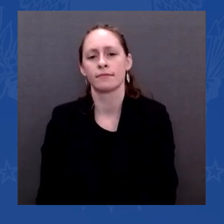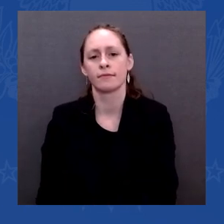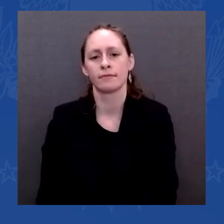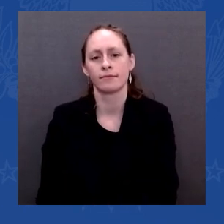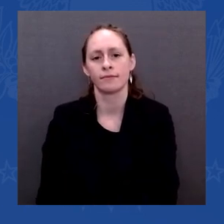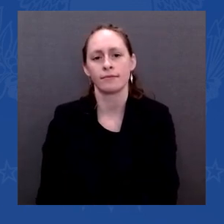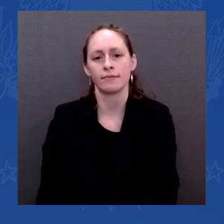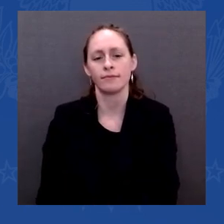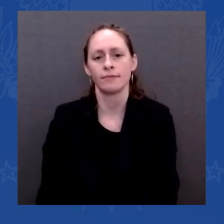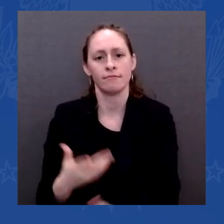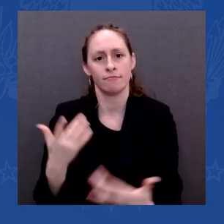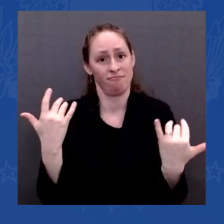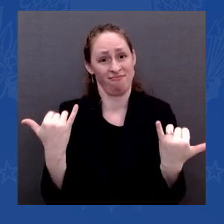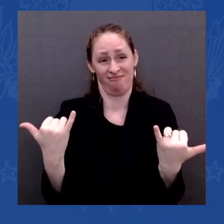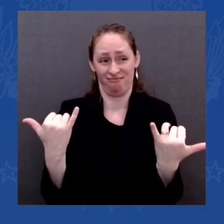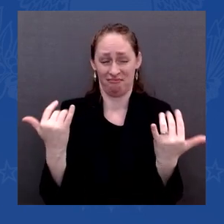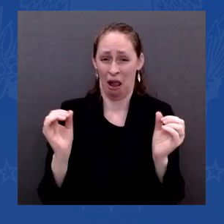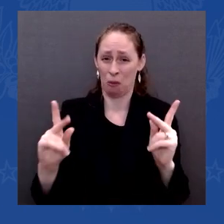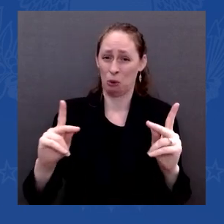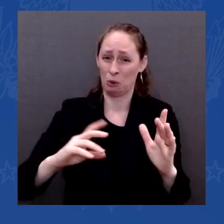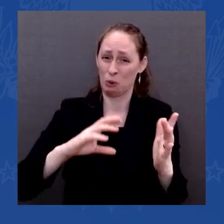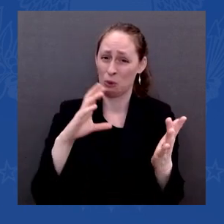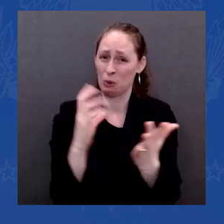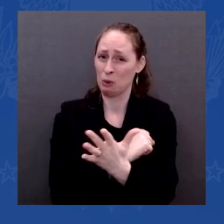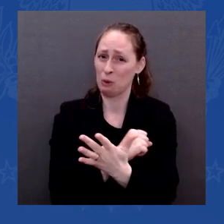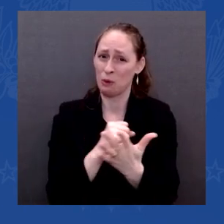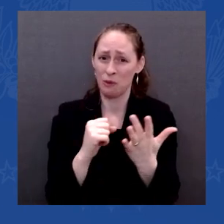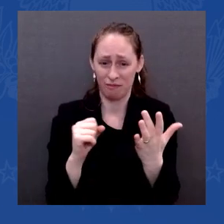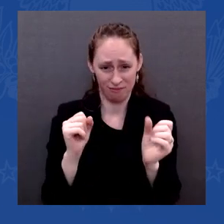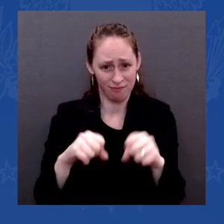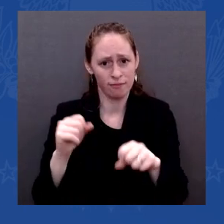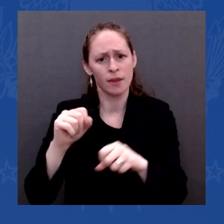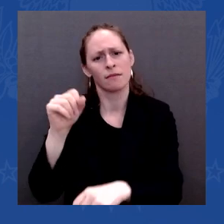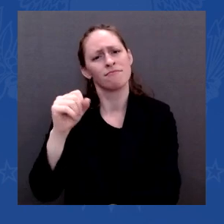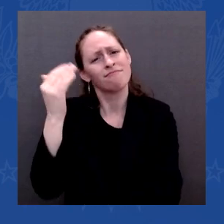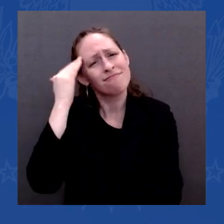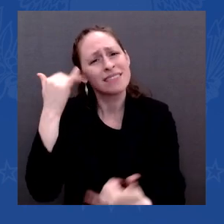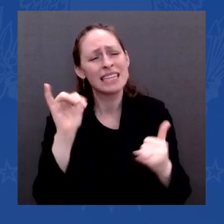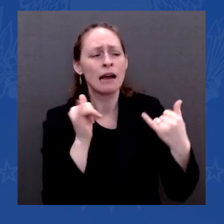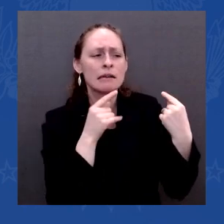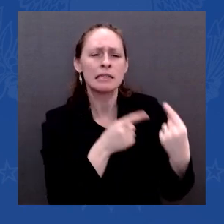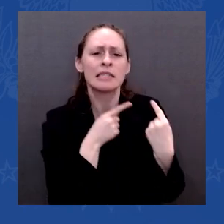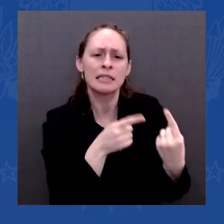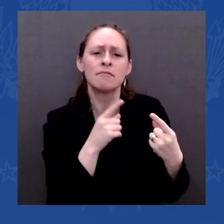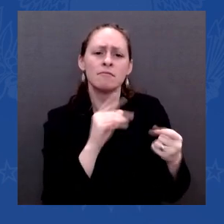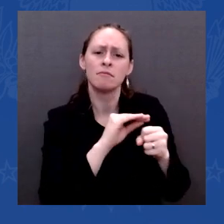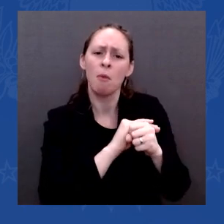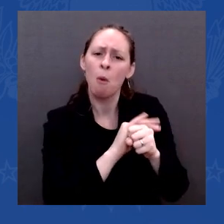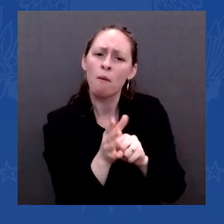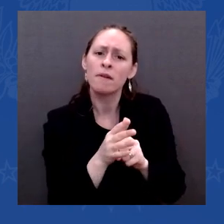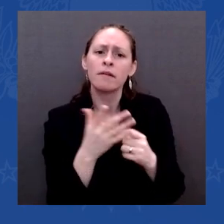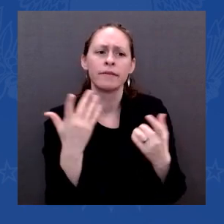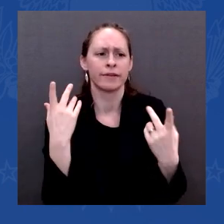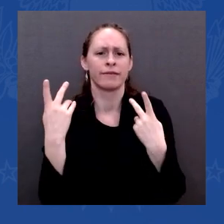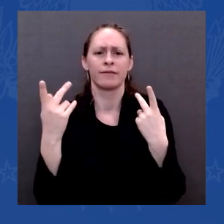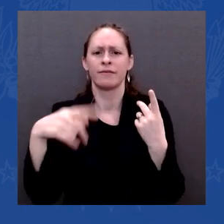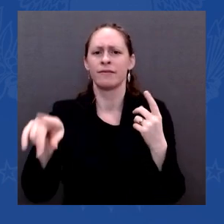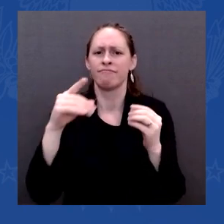to bring down costs for families. But just look at what we’ve accomplished together so far, even in the face of those headwinds.